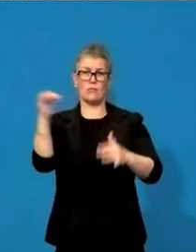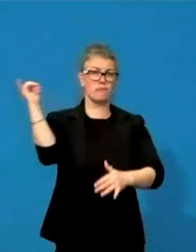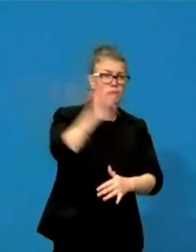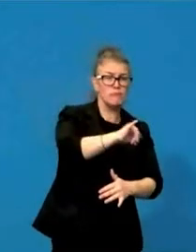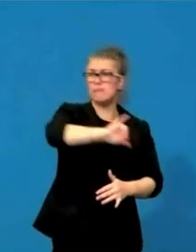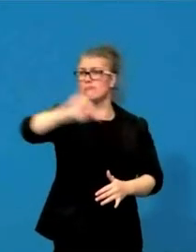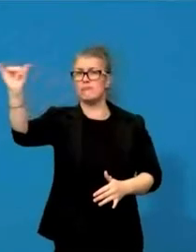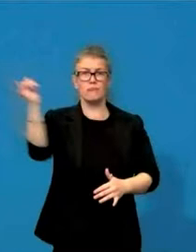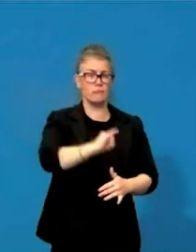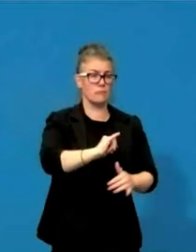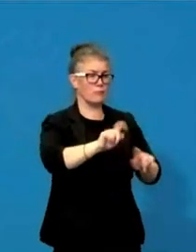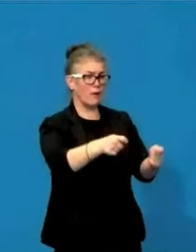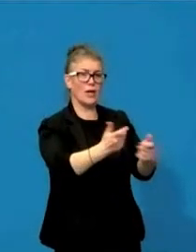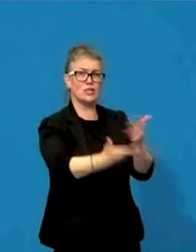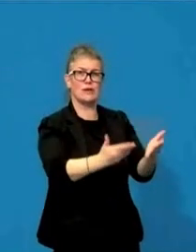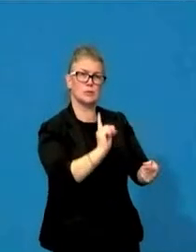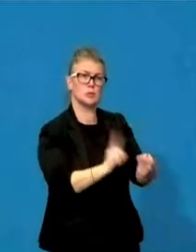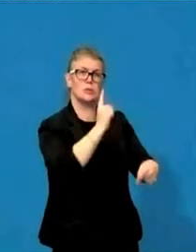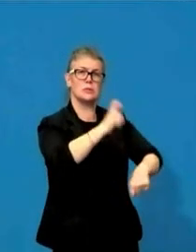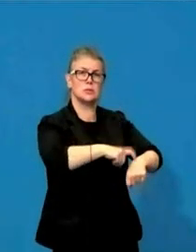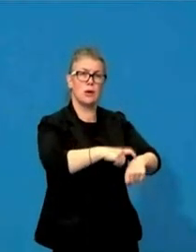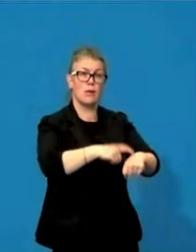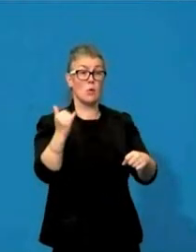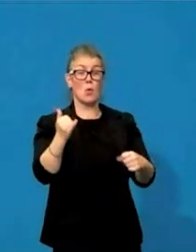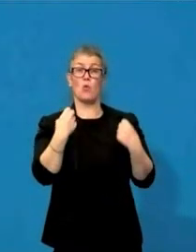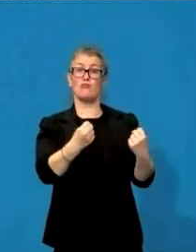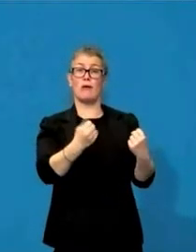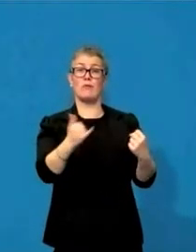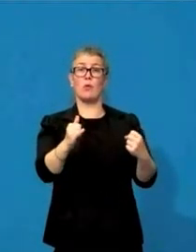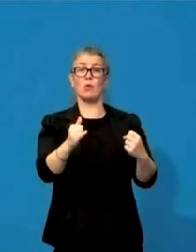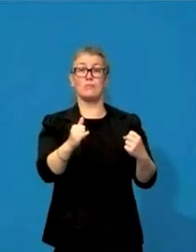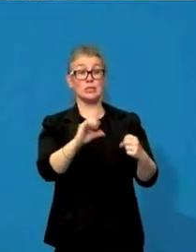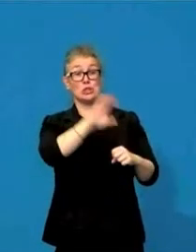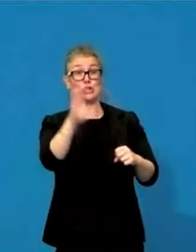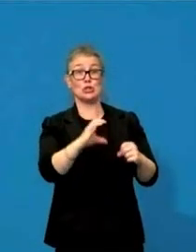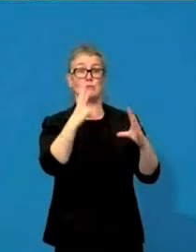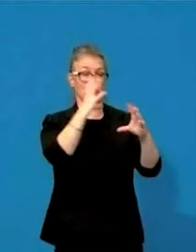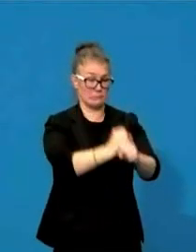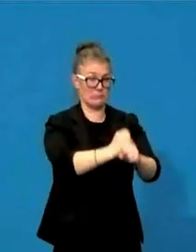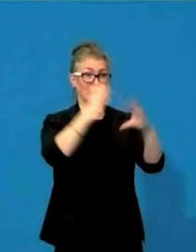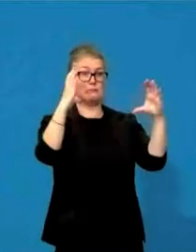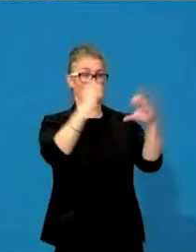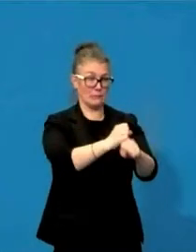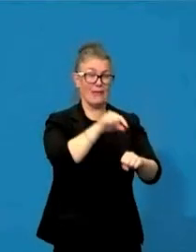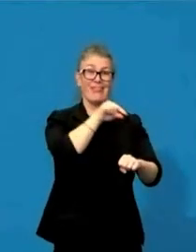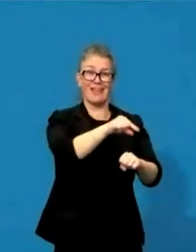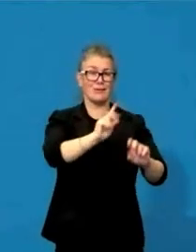last one, zoom-in zoom-out, provision of service to families in remote communities is